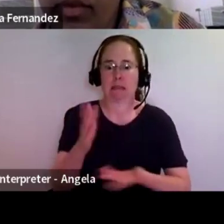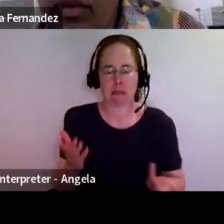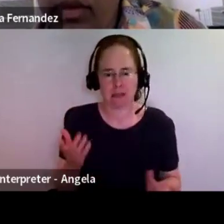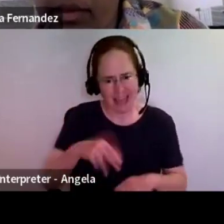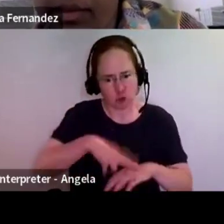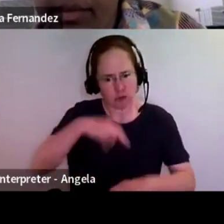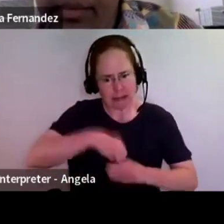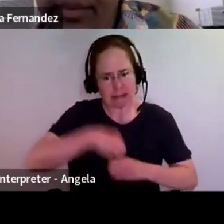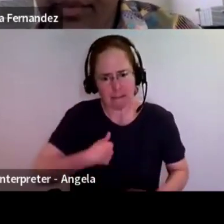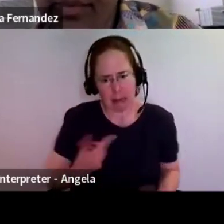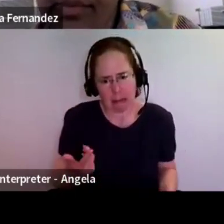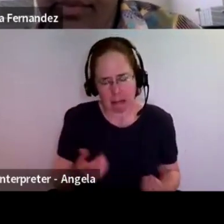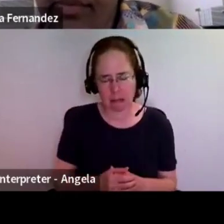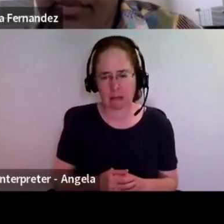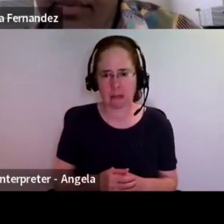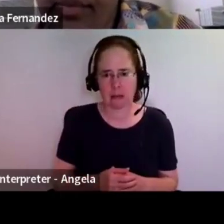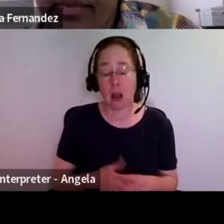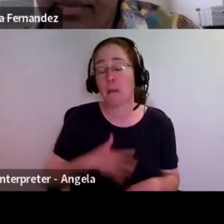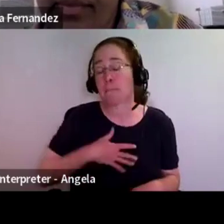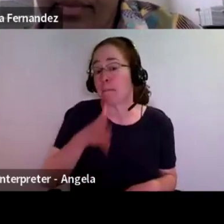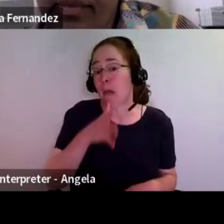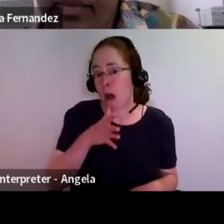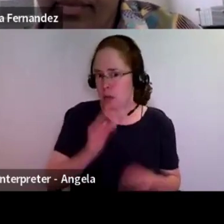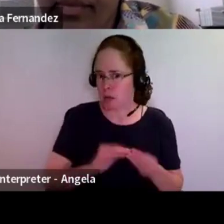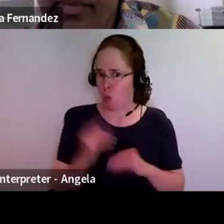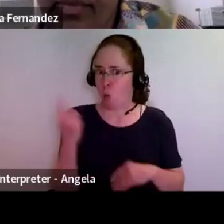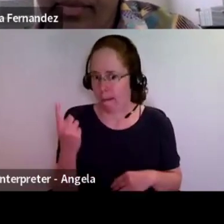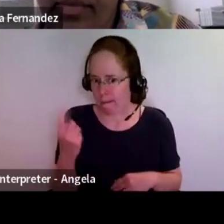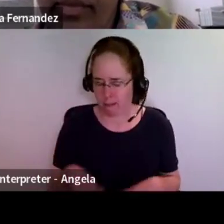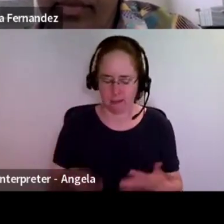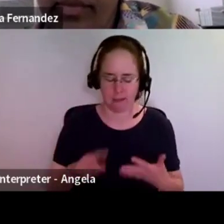in you. Um, so my mom was number one. Number two. It was a lady